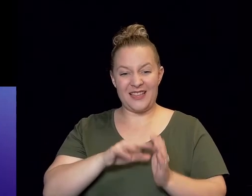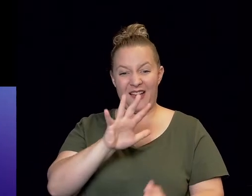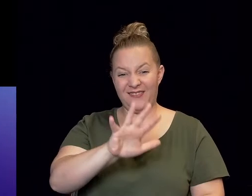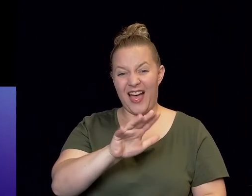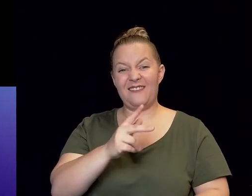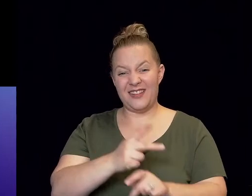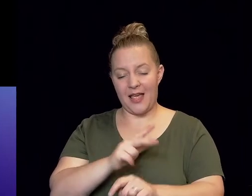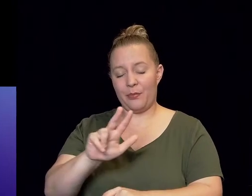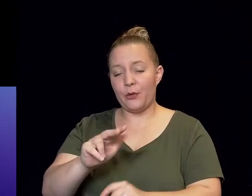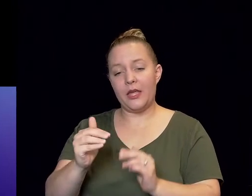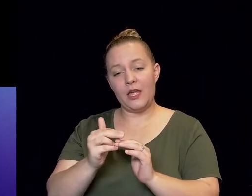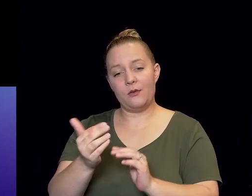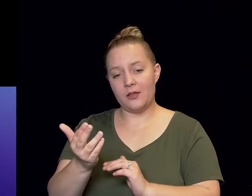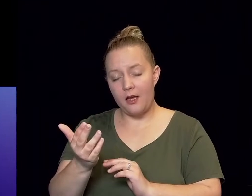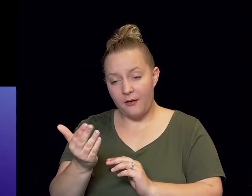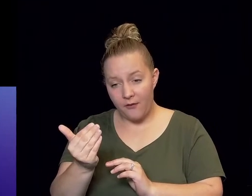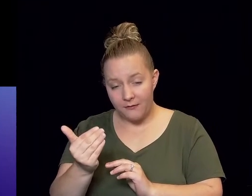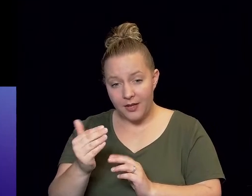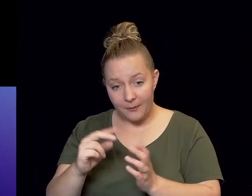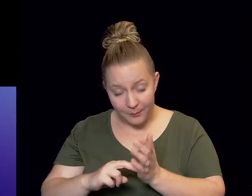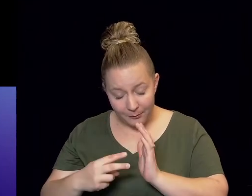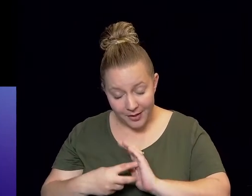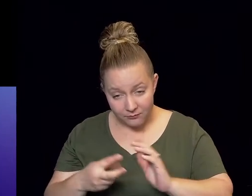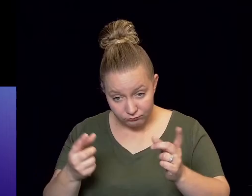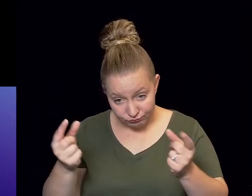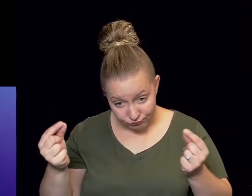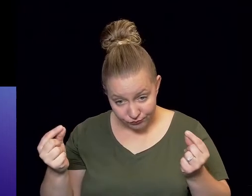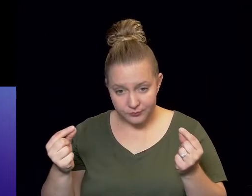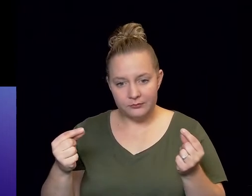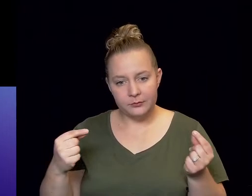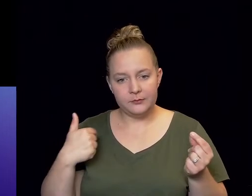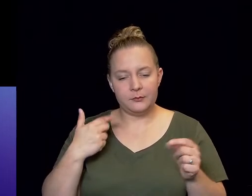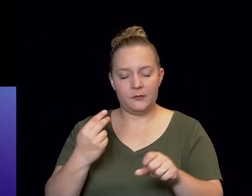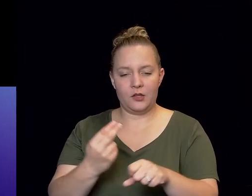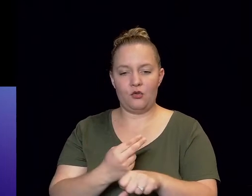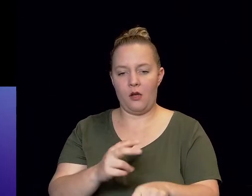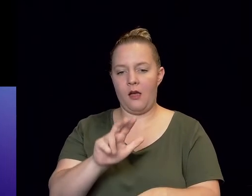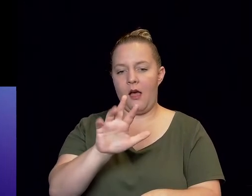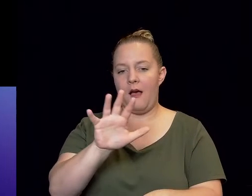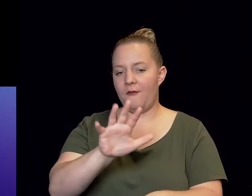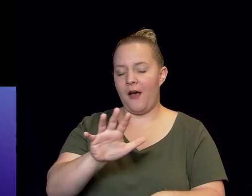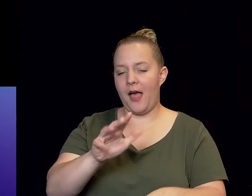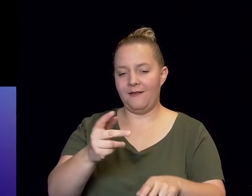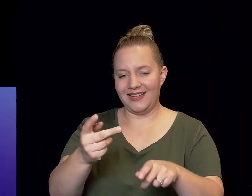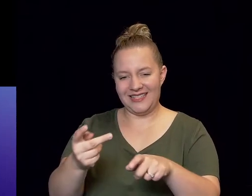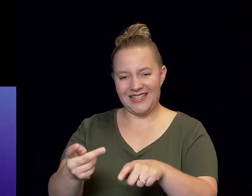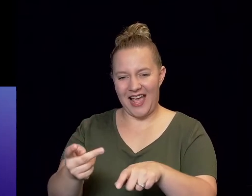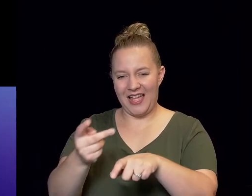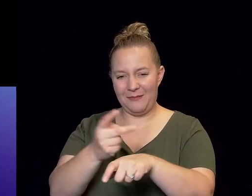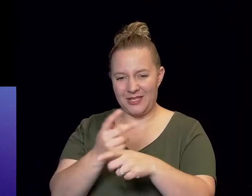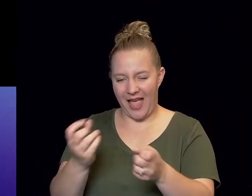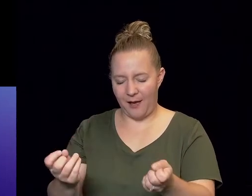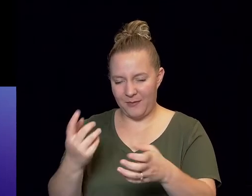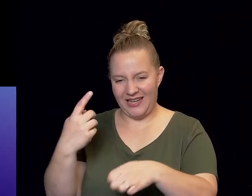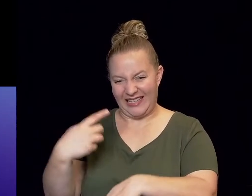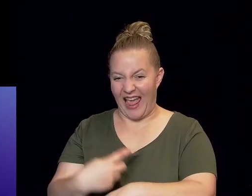us 15 pieces. So therefore, what I'm doing here is taking 5 times the number of days. But remember,